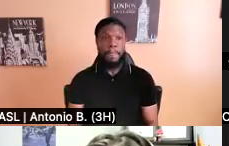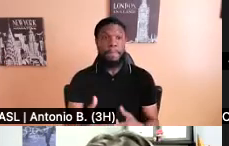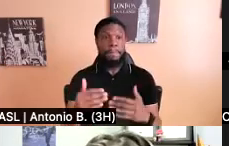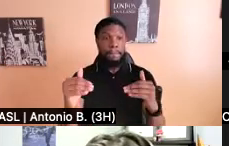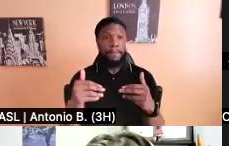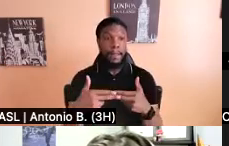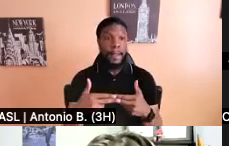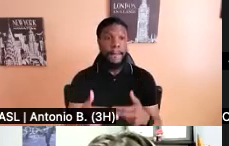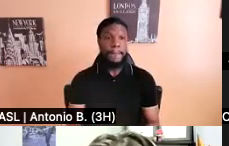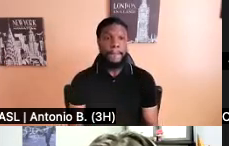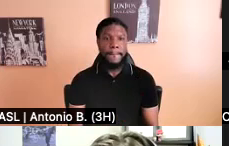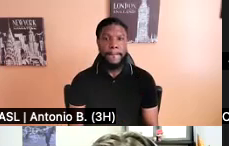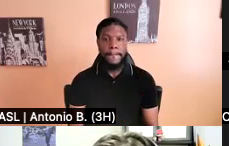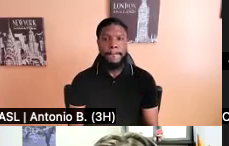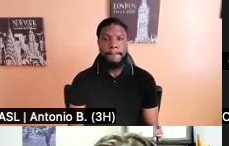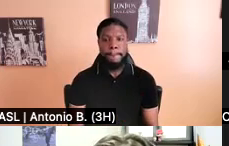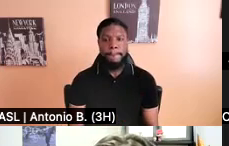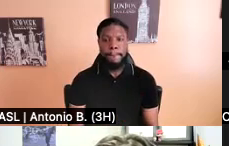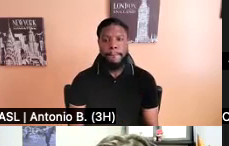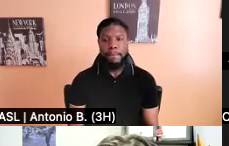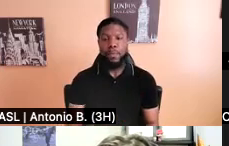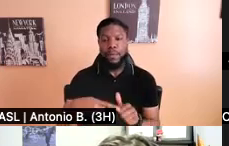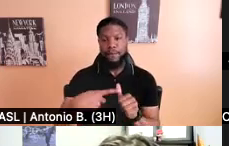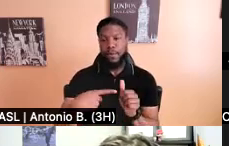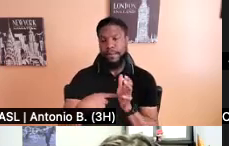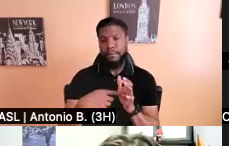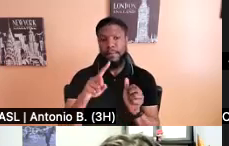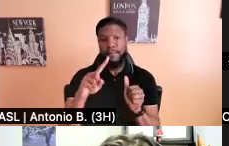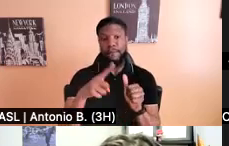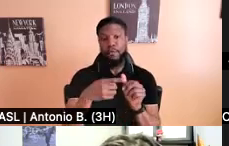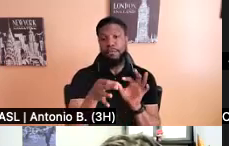So, in the first example, the first sentence is the positive comment: